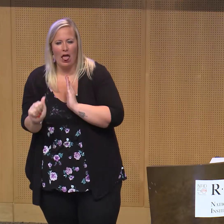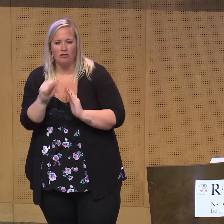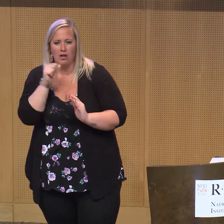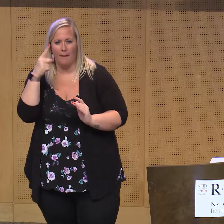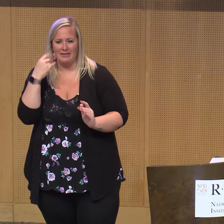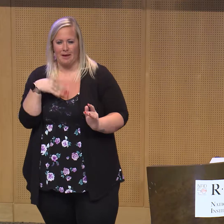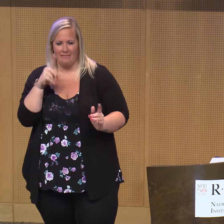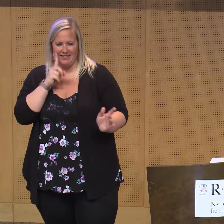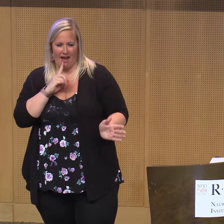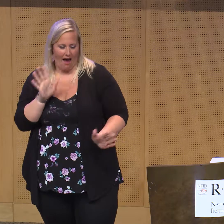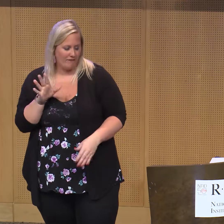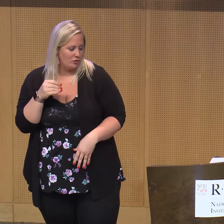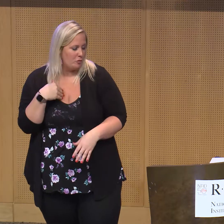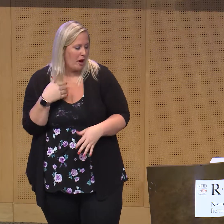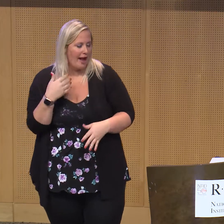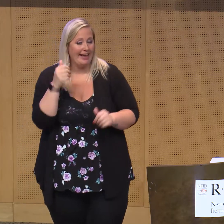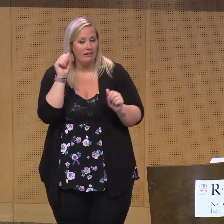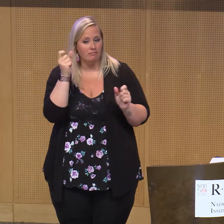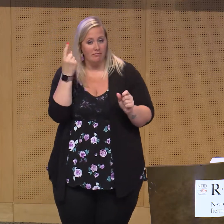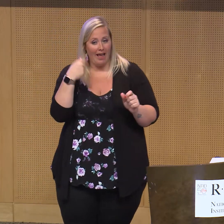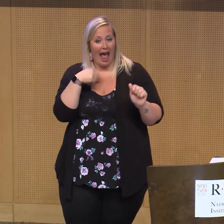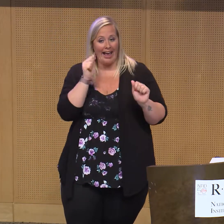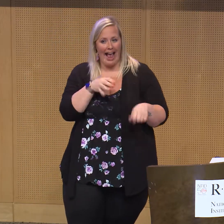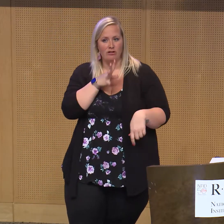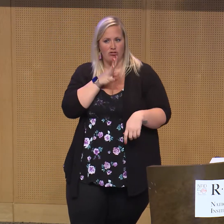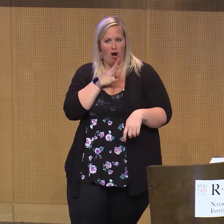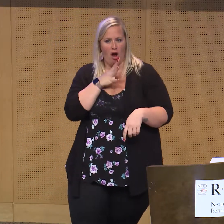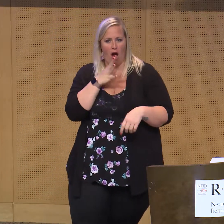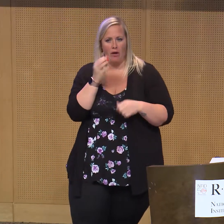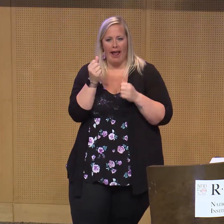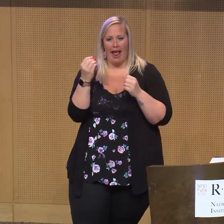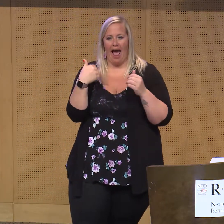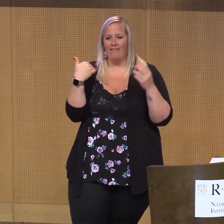I wanted them to interview me and assess me for the skill I bring to the job,